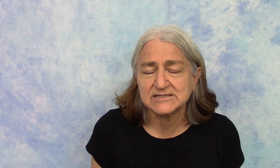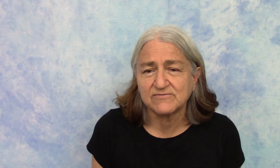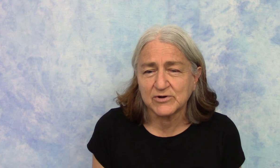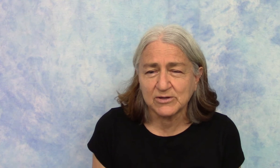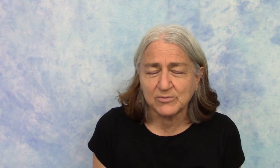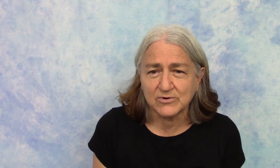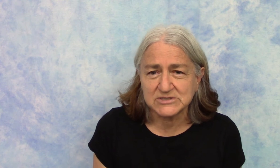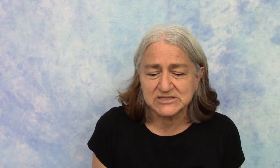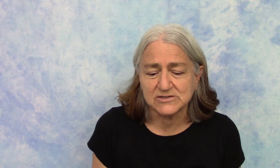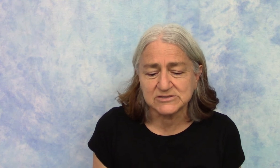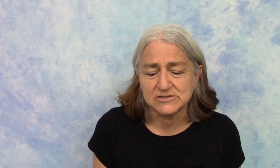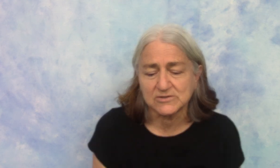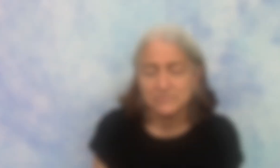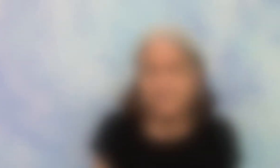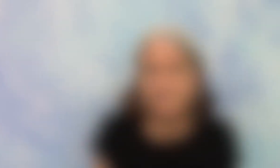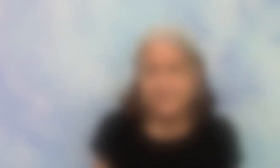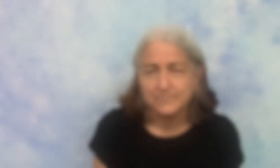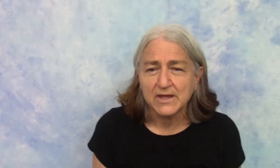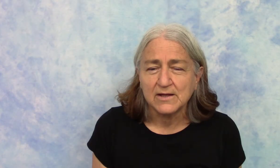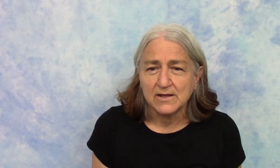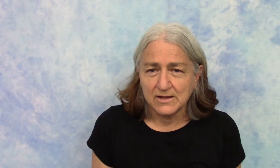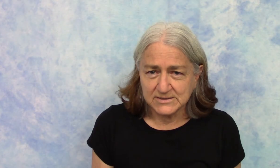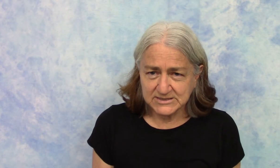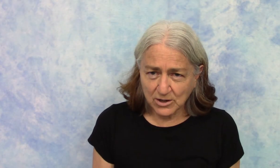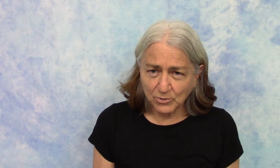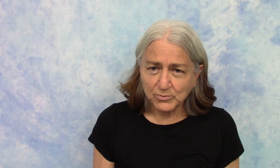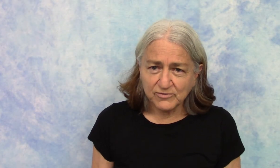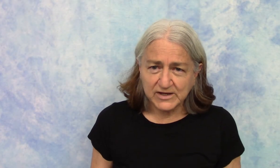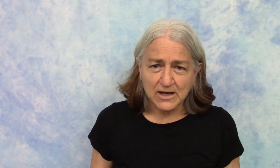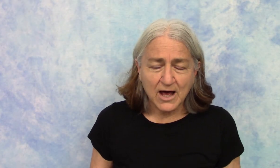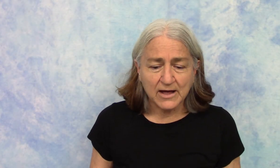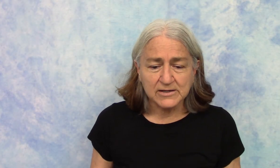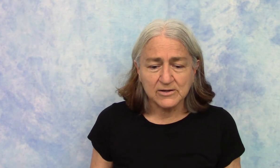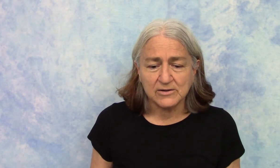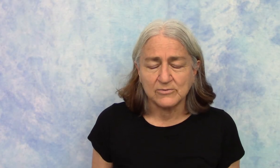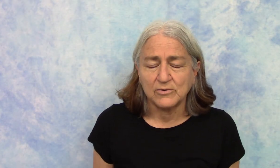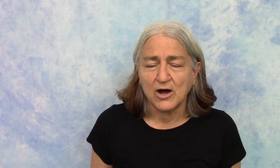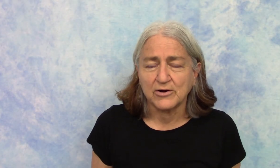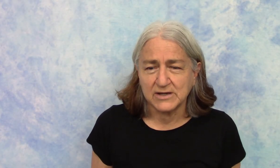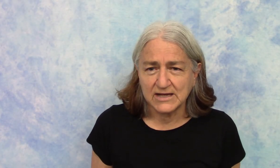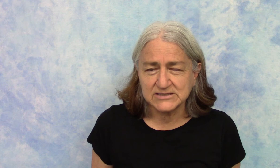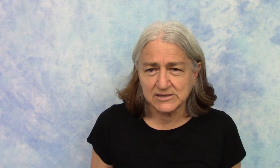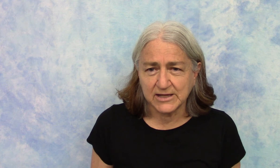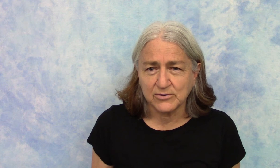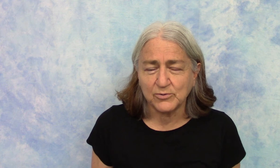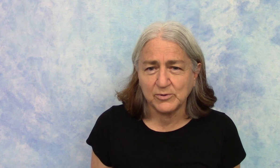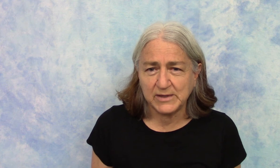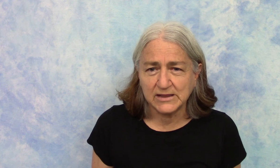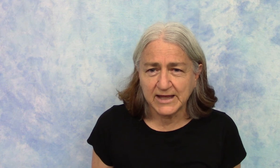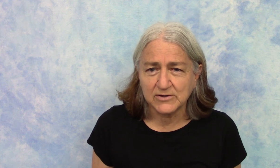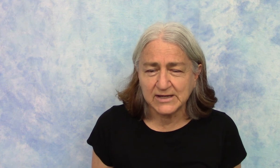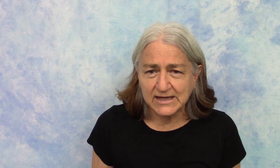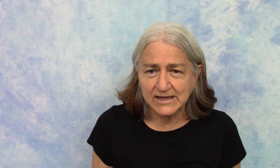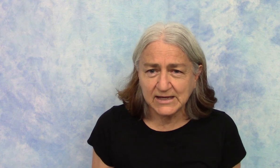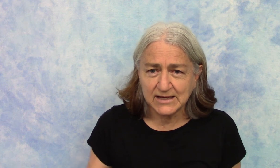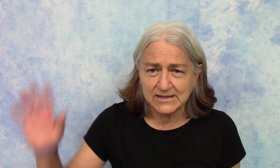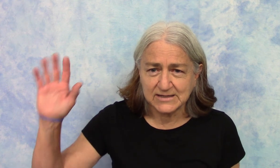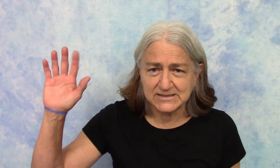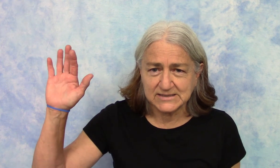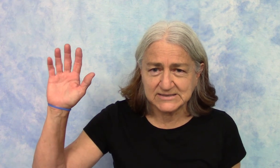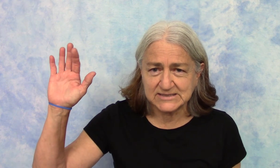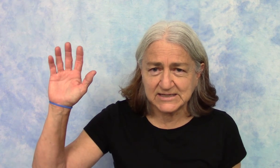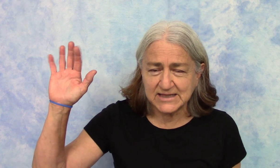very important skill to learn. So moving on, our next letter would be letter "E". See you then.